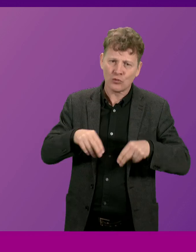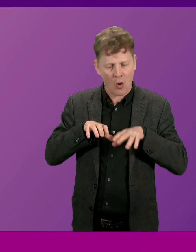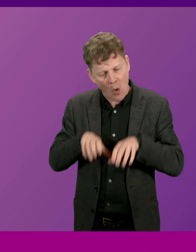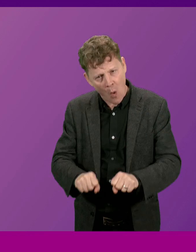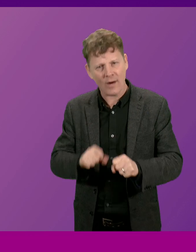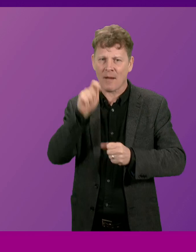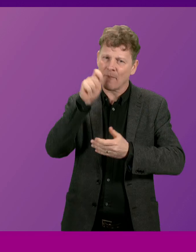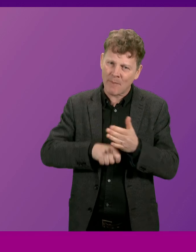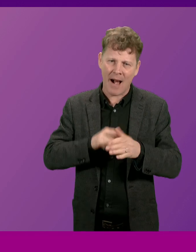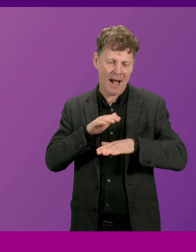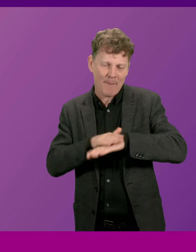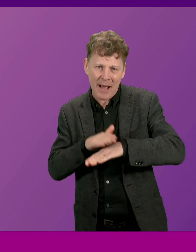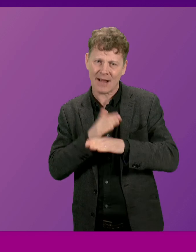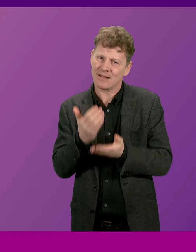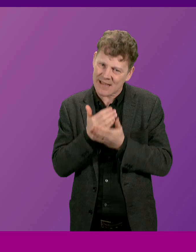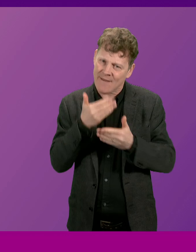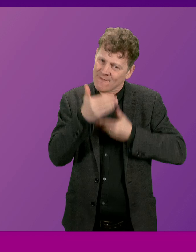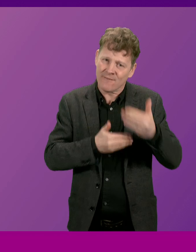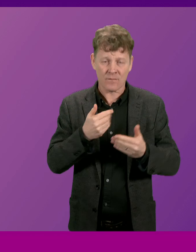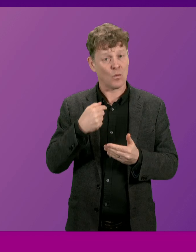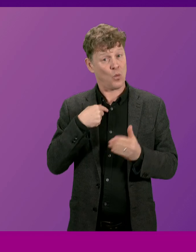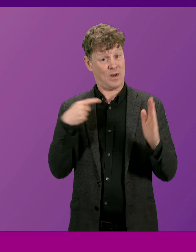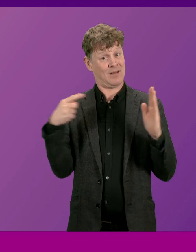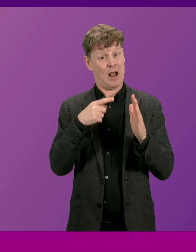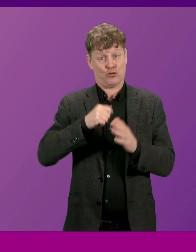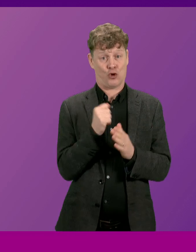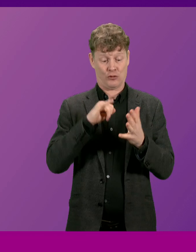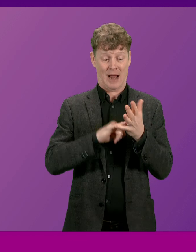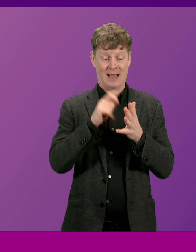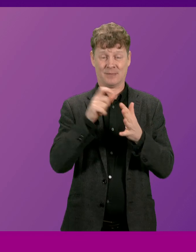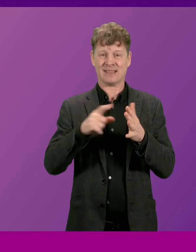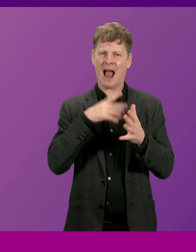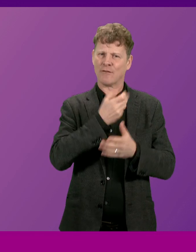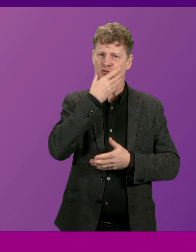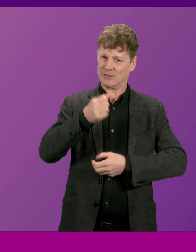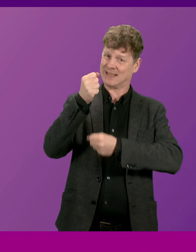safely. We particularly point to the Scottish SPCA’s Christmas campaign on the issue and we